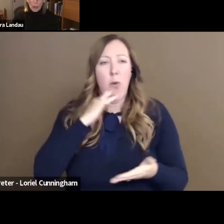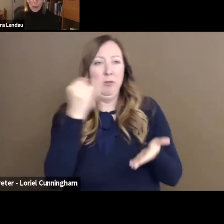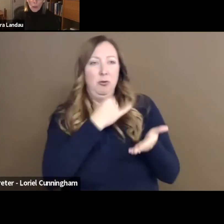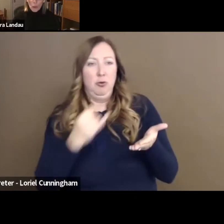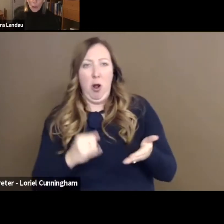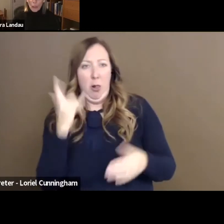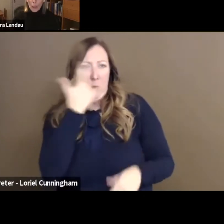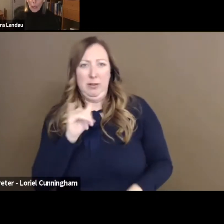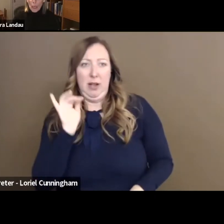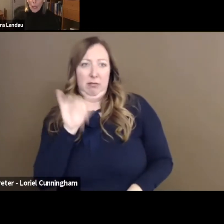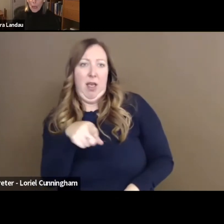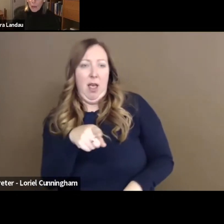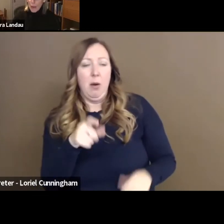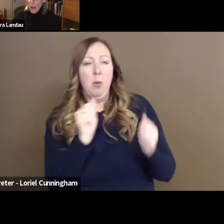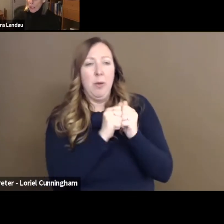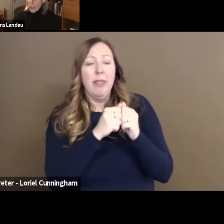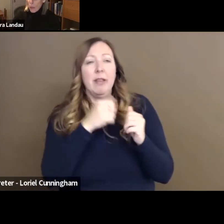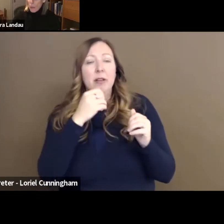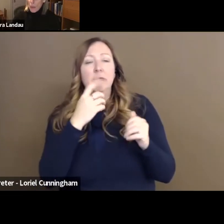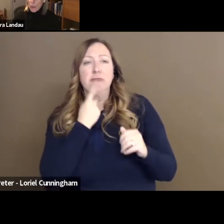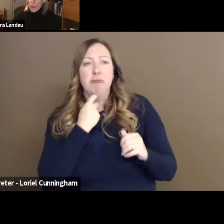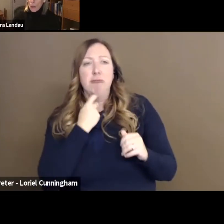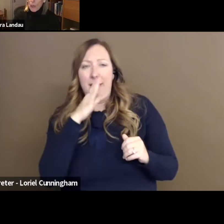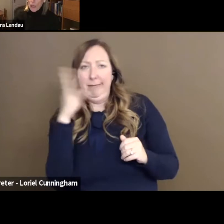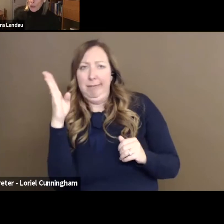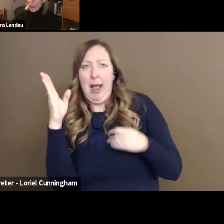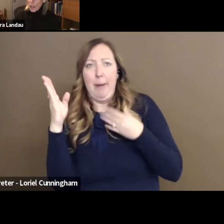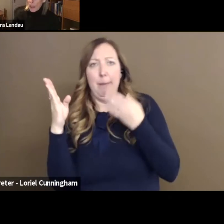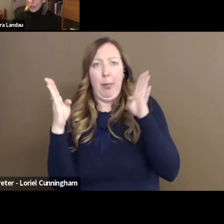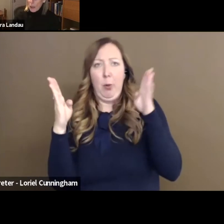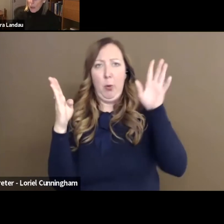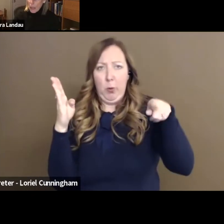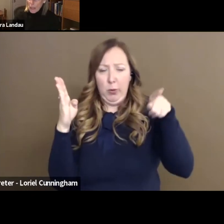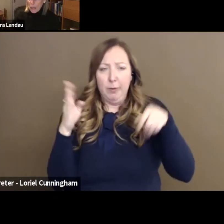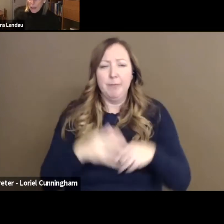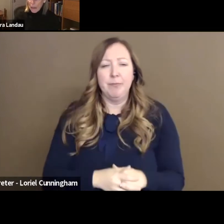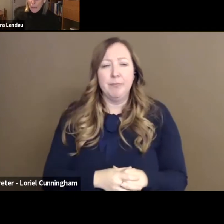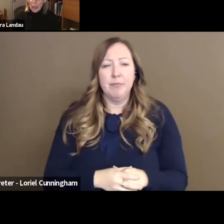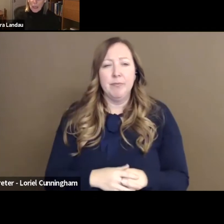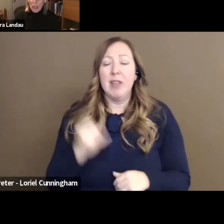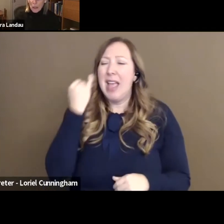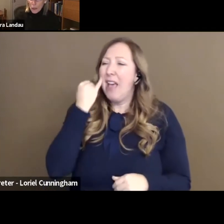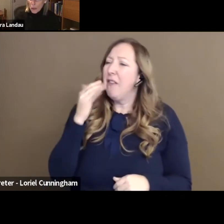distorted if i ask the person what do you see here